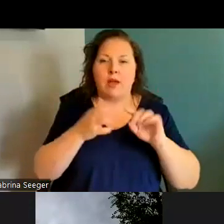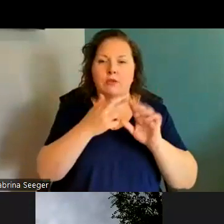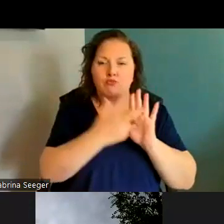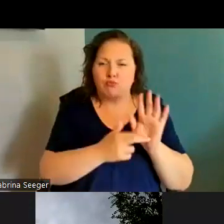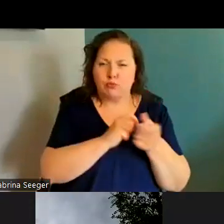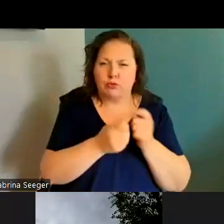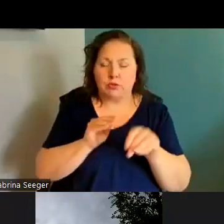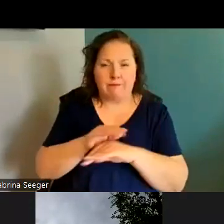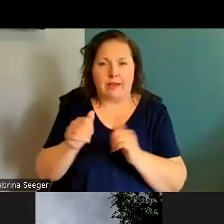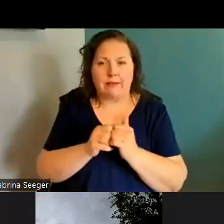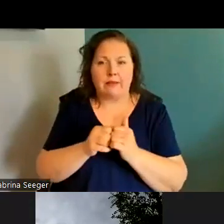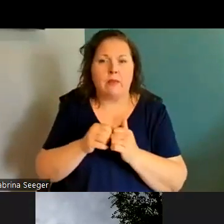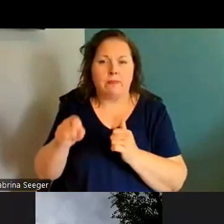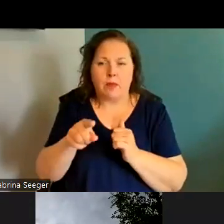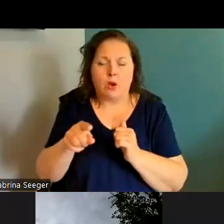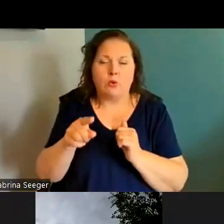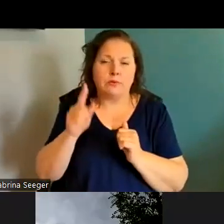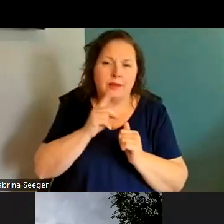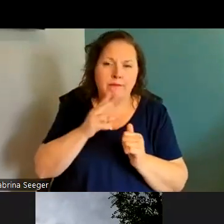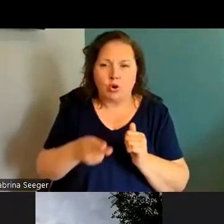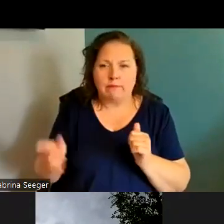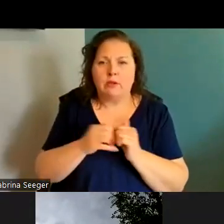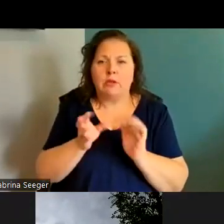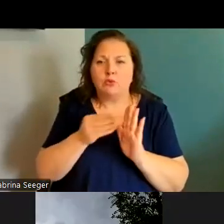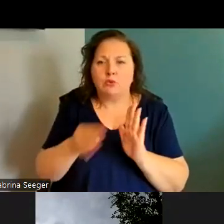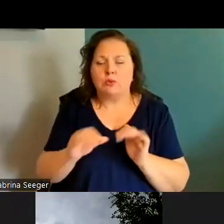affect students with hearing loss any differently than students in other disability categories,